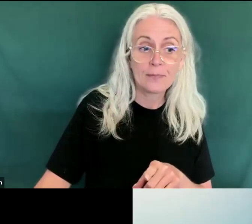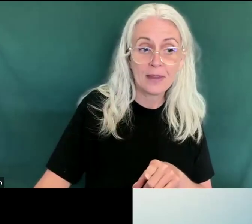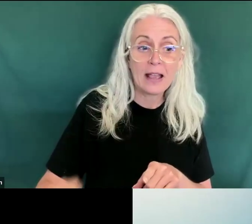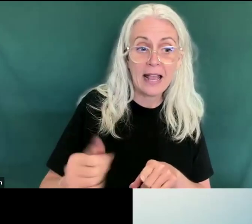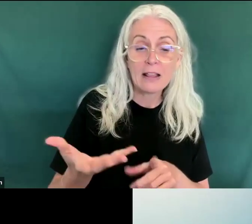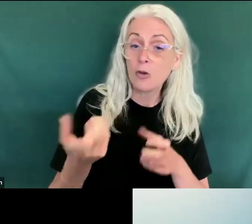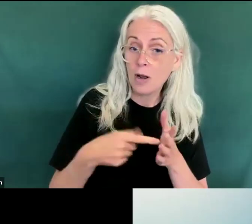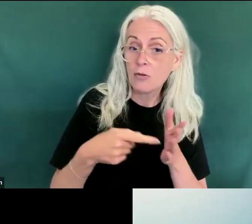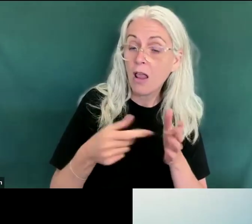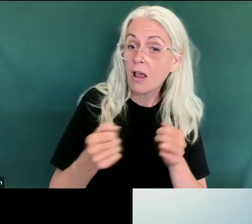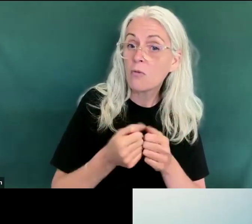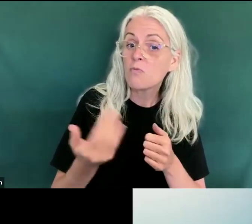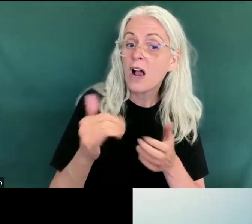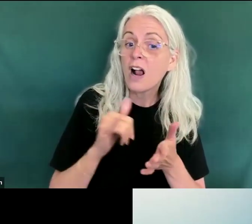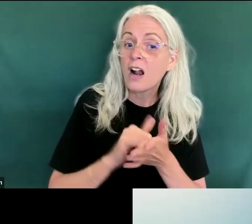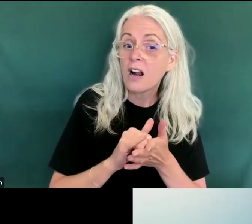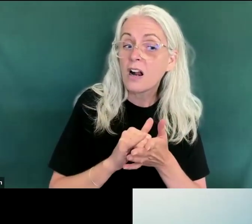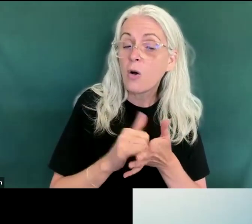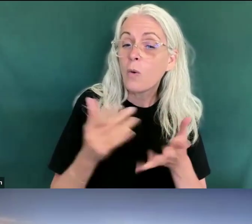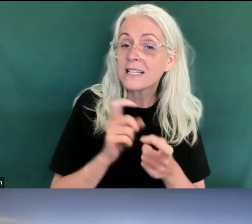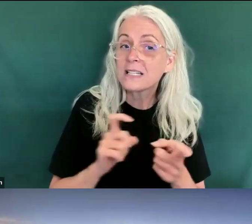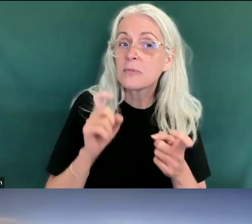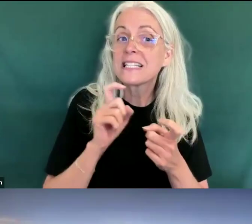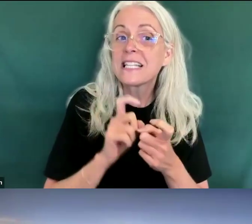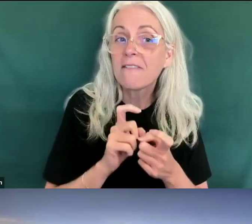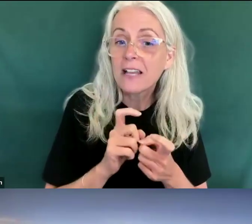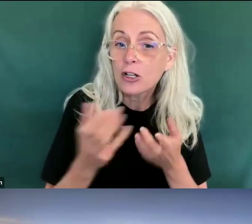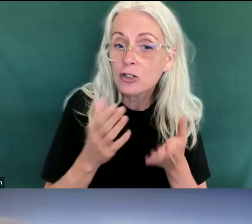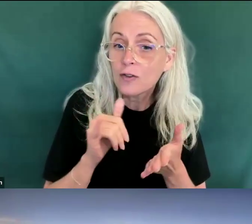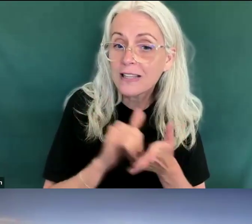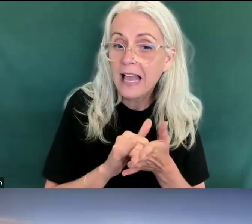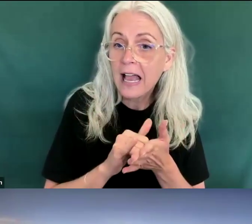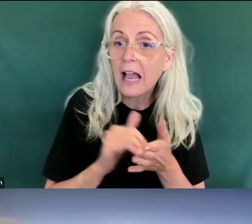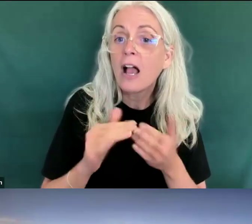to highlight in terms of what's specific in serving the kind of disability community,